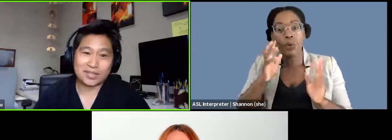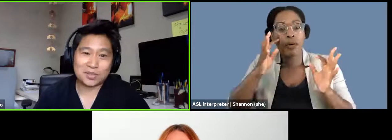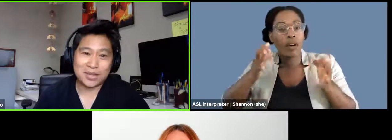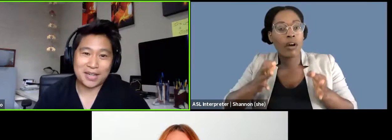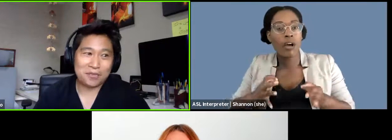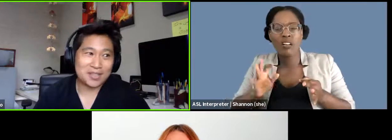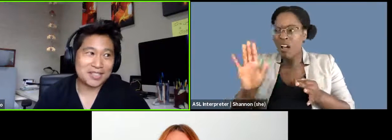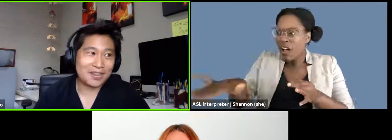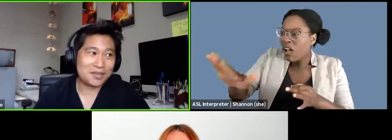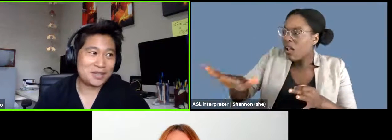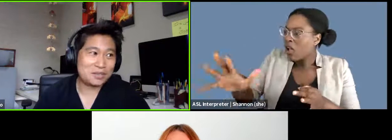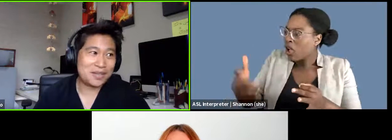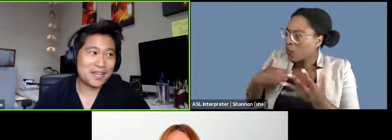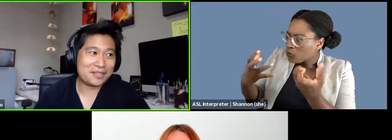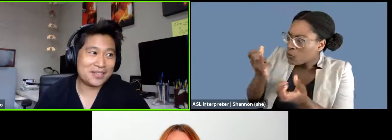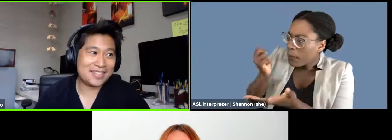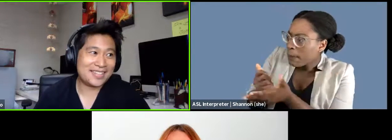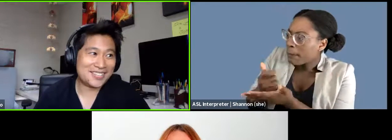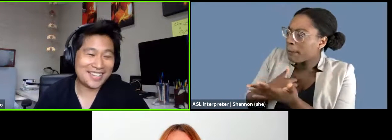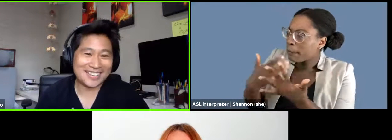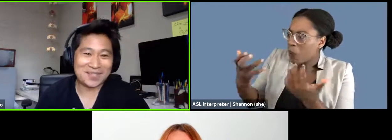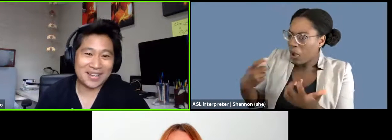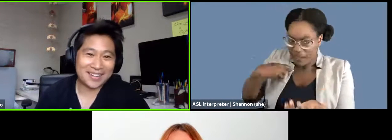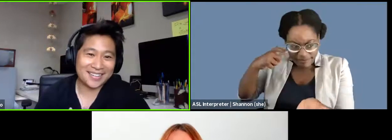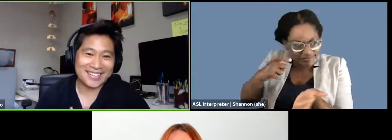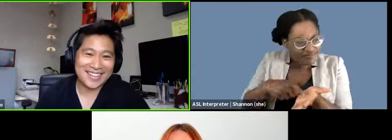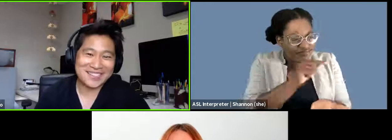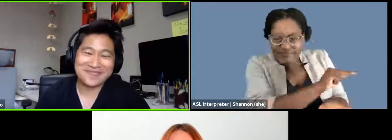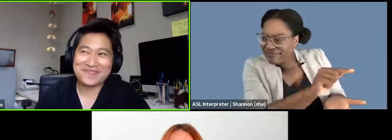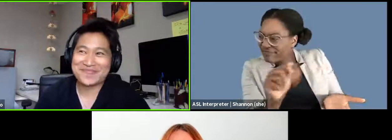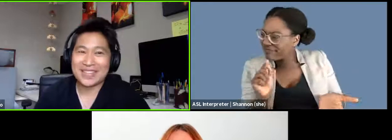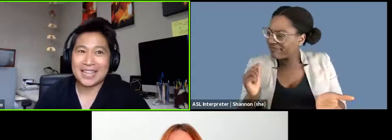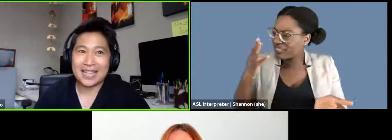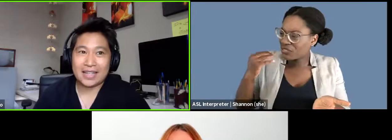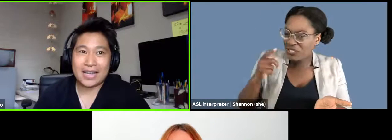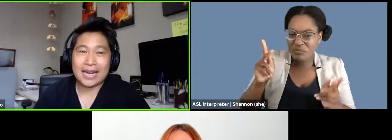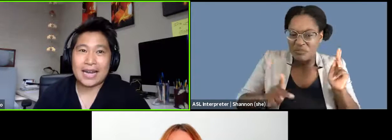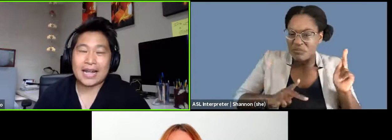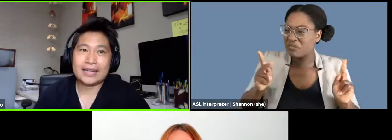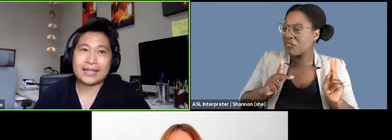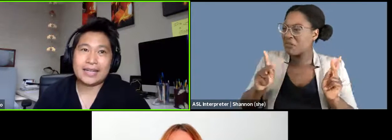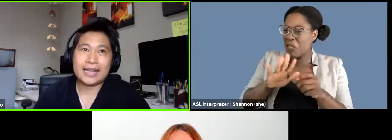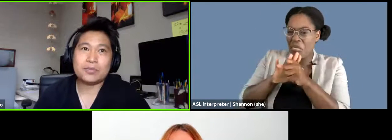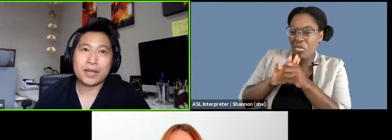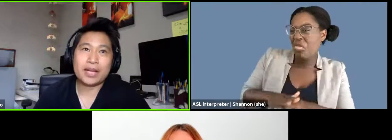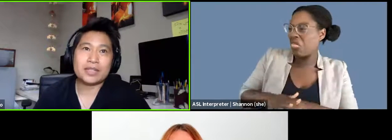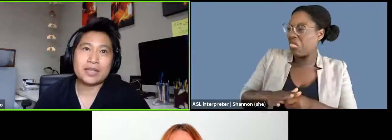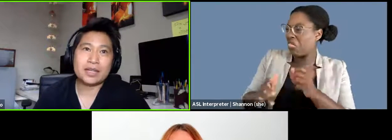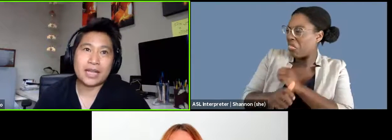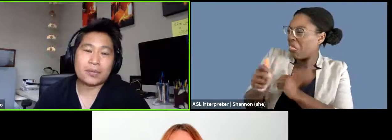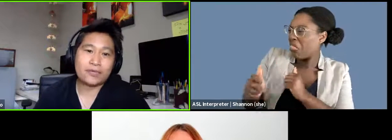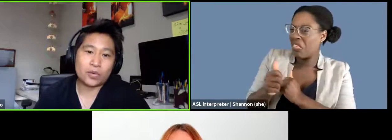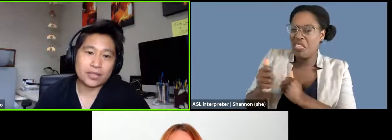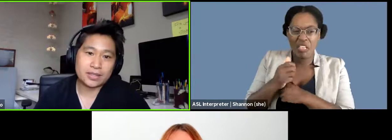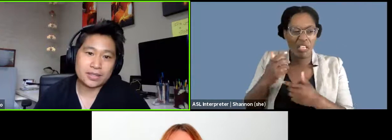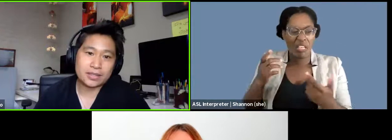start to speak up which always kind of tugs at my heart. It is because the collaborative voices